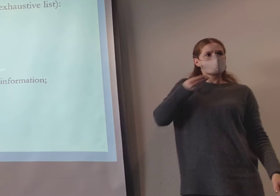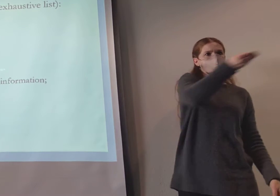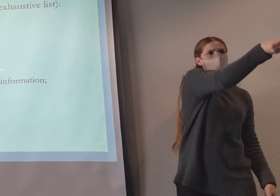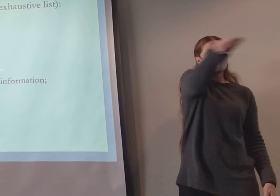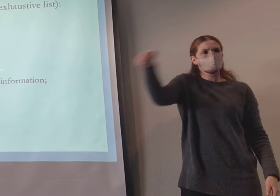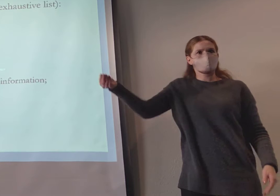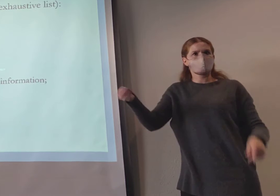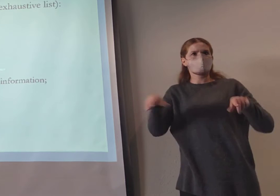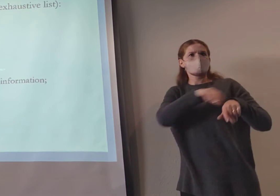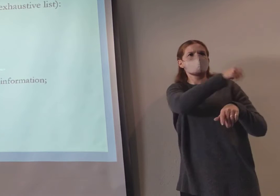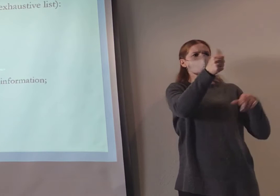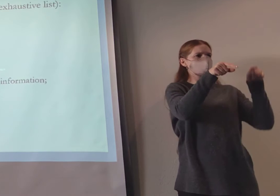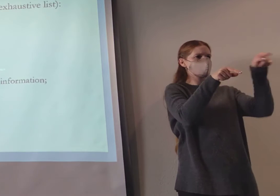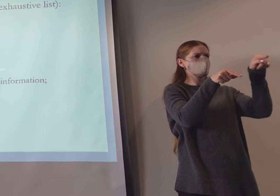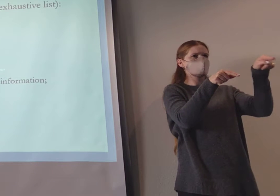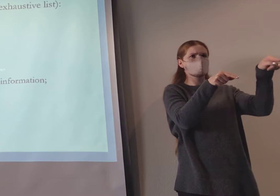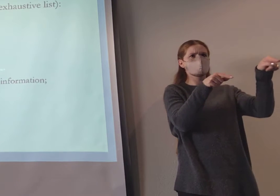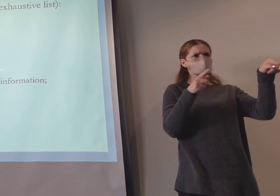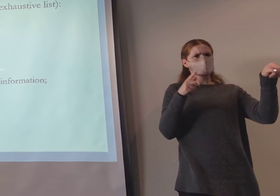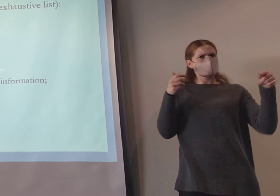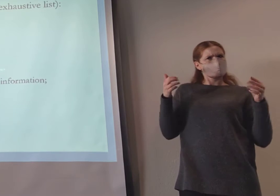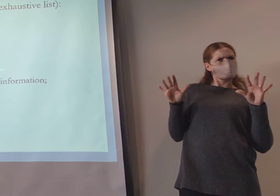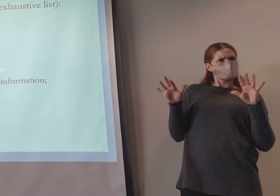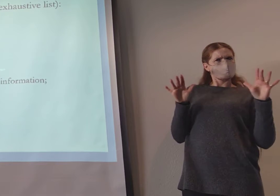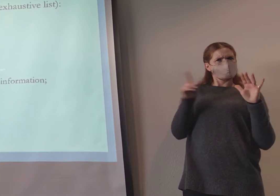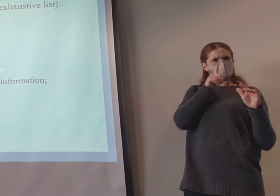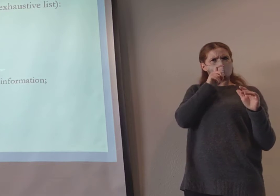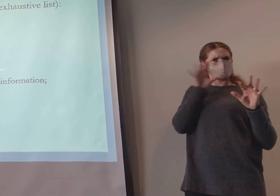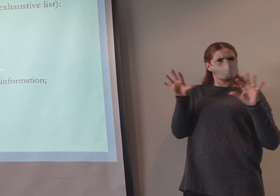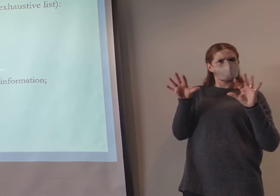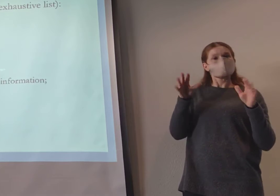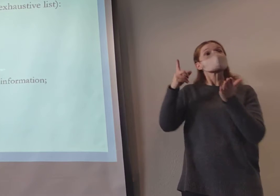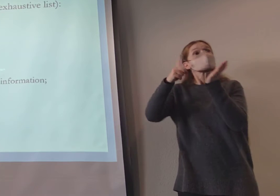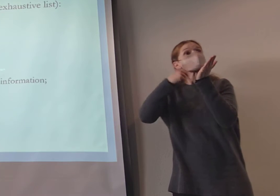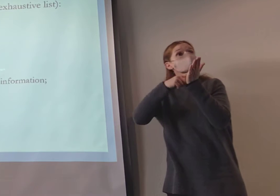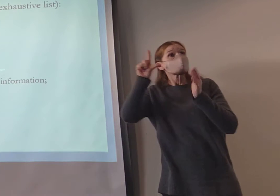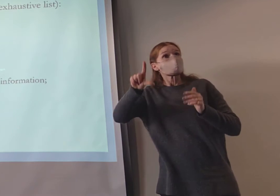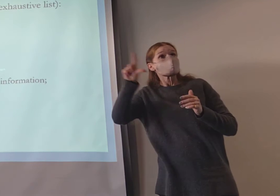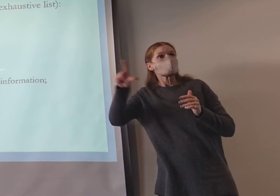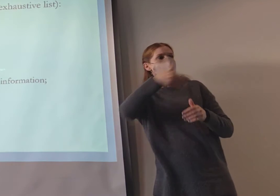We talked about how the rent is to be paid, and then the amount required for the security deposit.